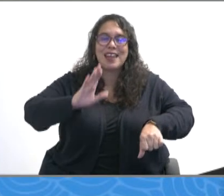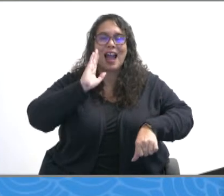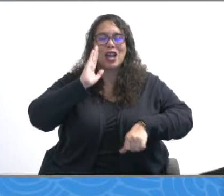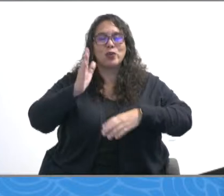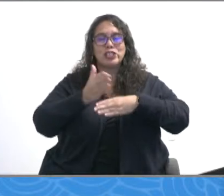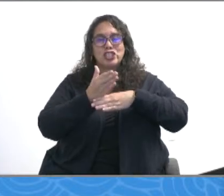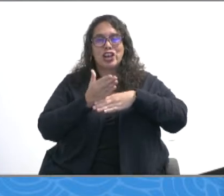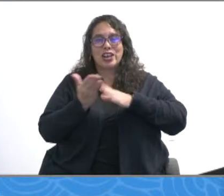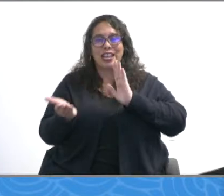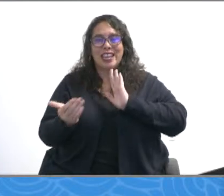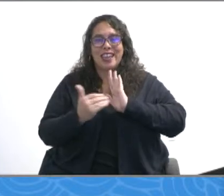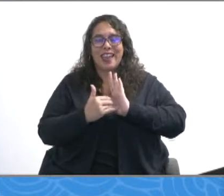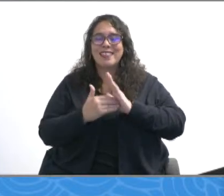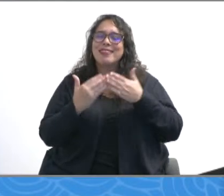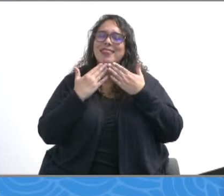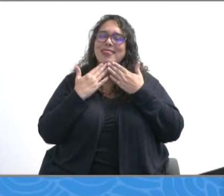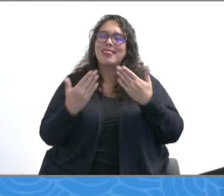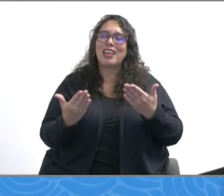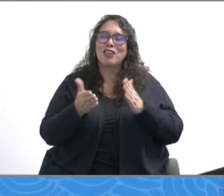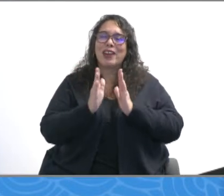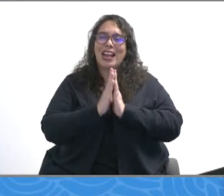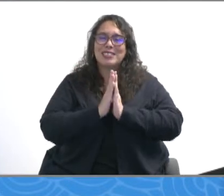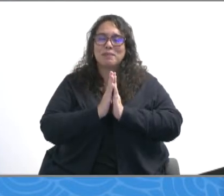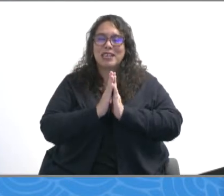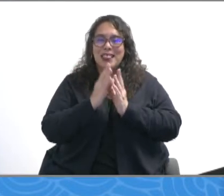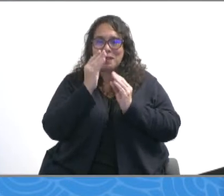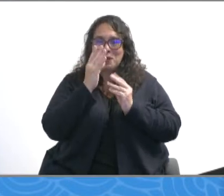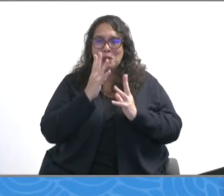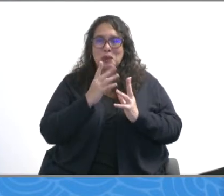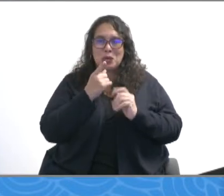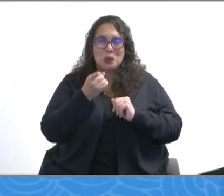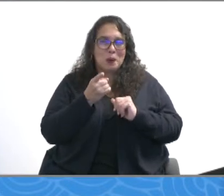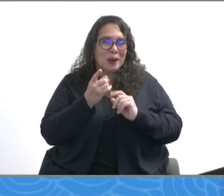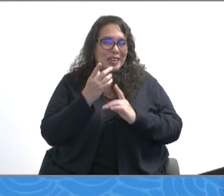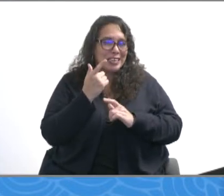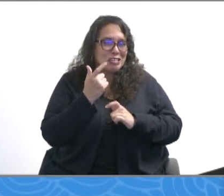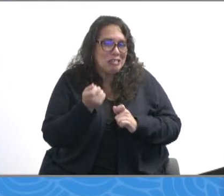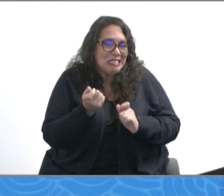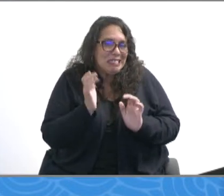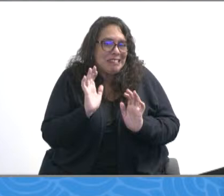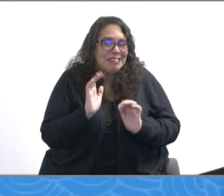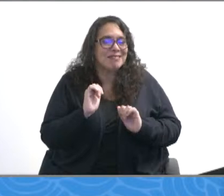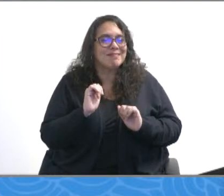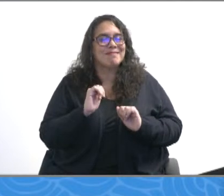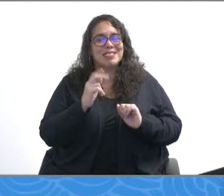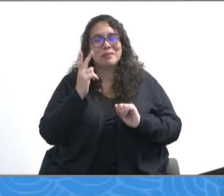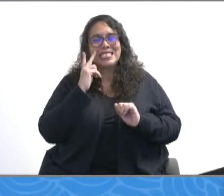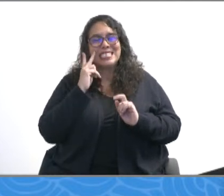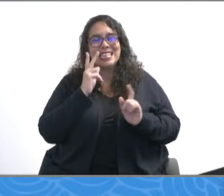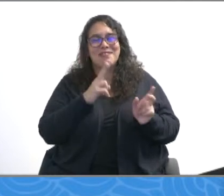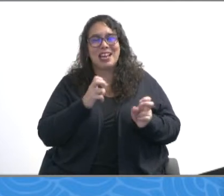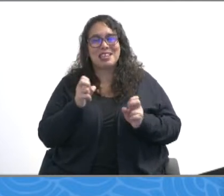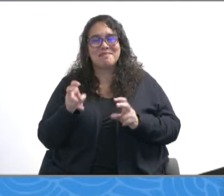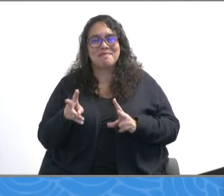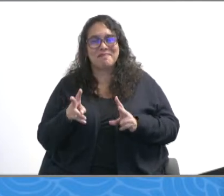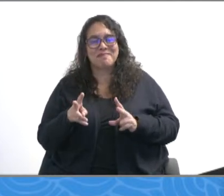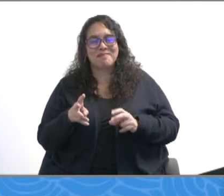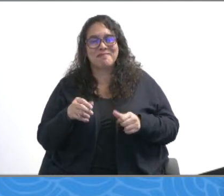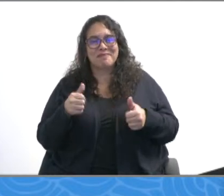Thank you for asking that. Let's me know you are very interested. Maybe someone can drop in. Let me see if I can. Yeah, I'm dropping it again.